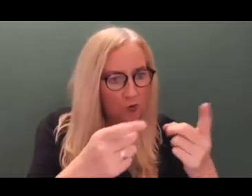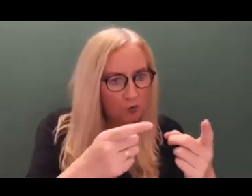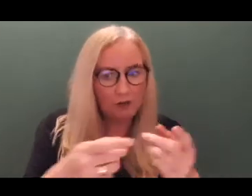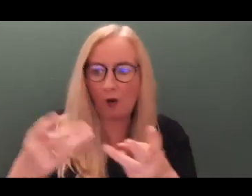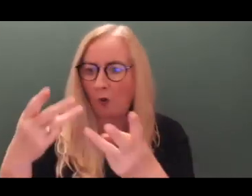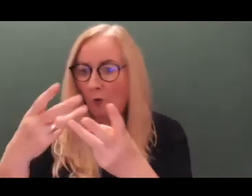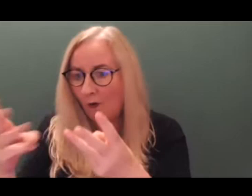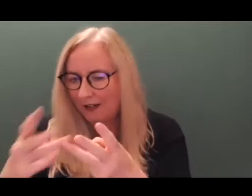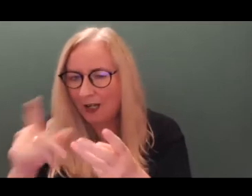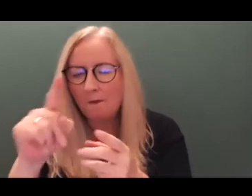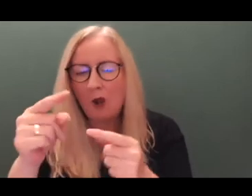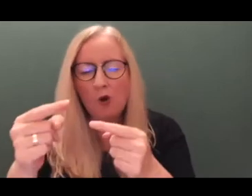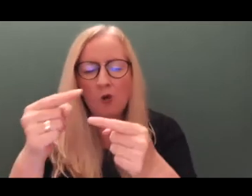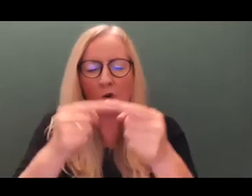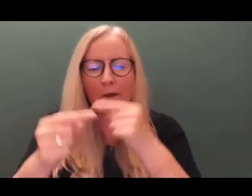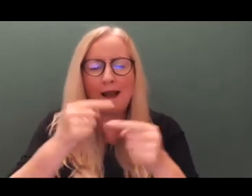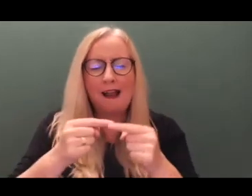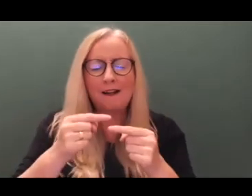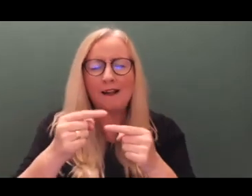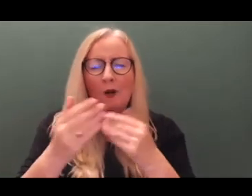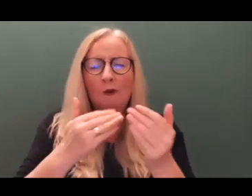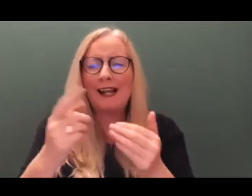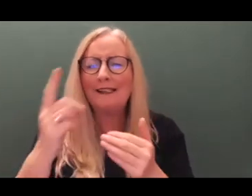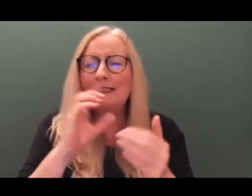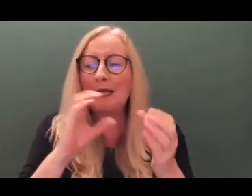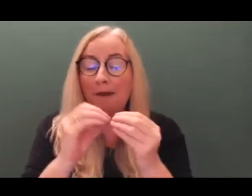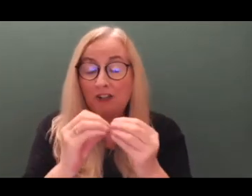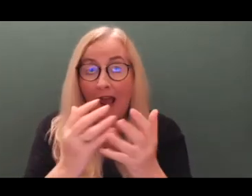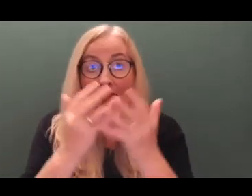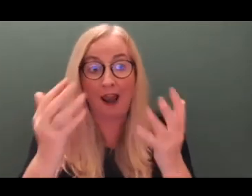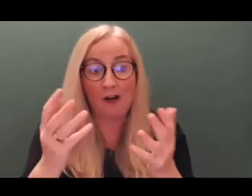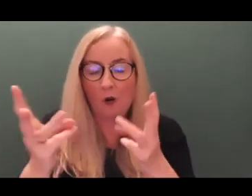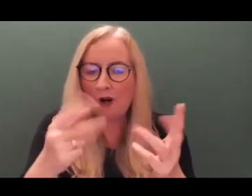to what I raised earlier on, there is a huge piece of work for us to do in terms of rethinking how